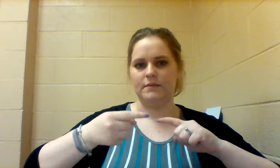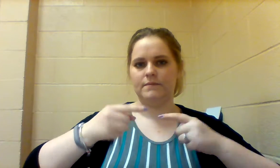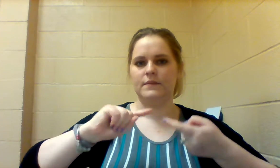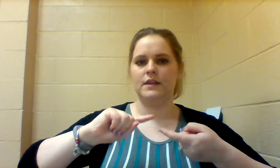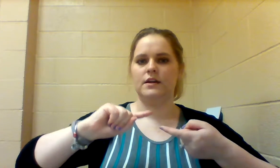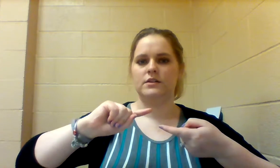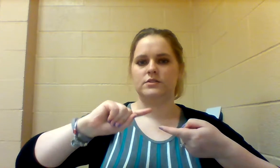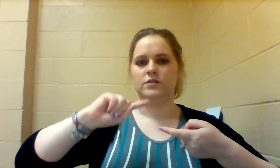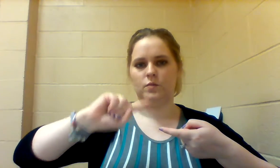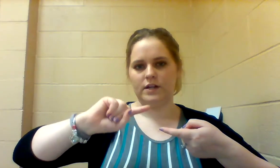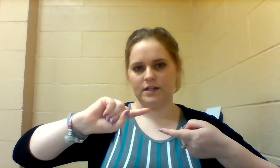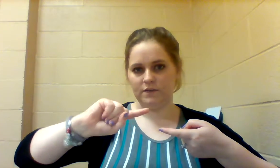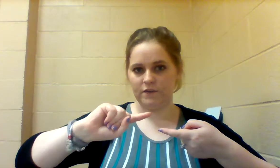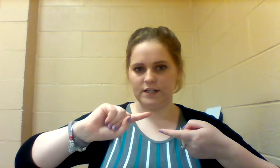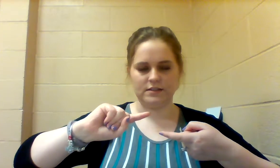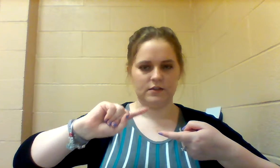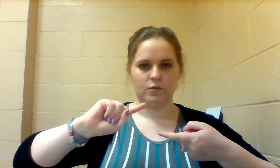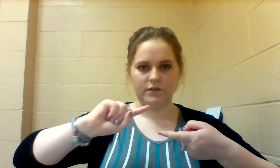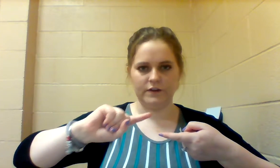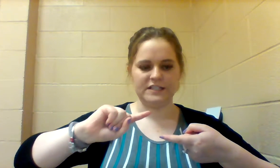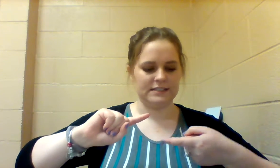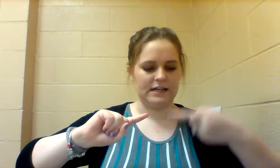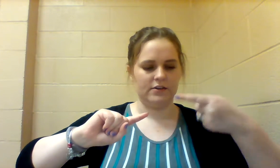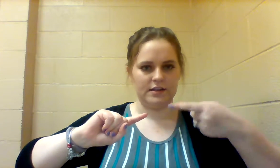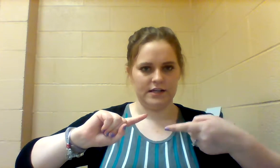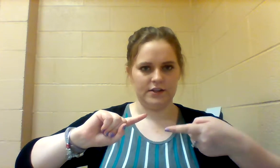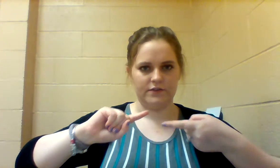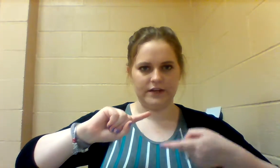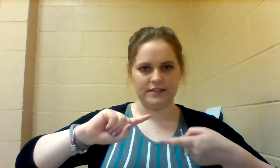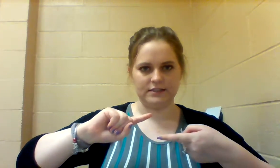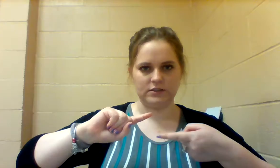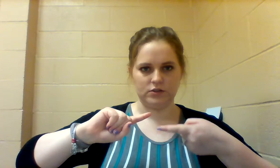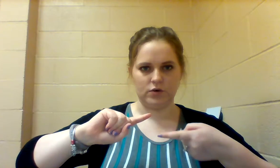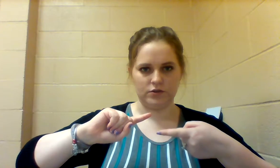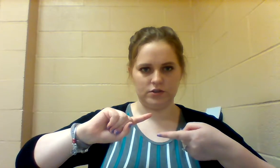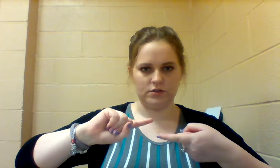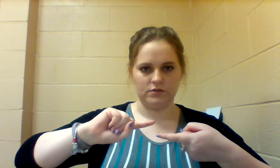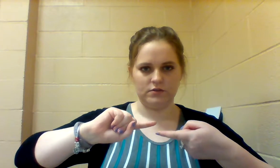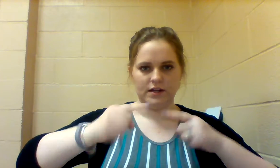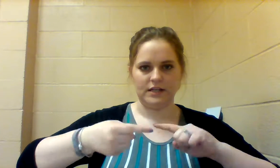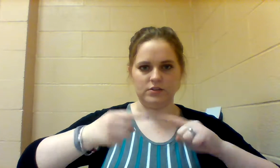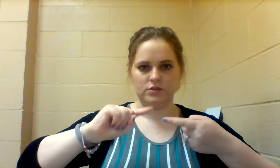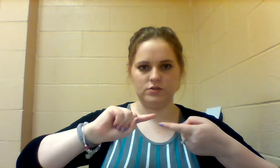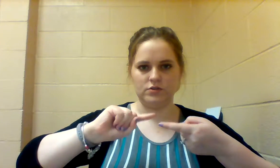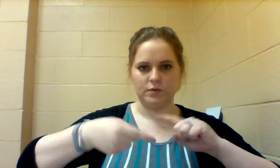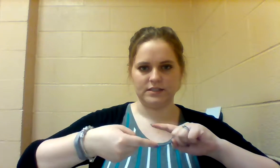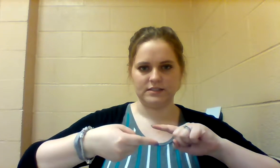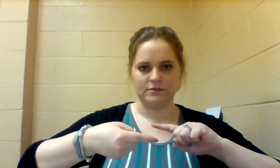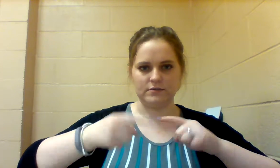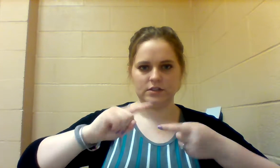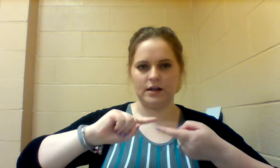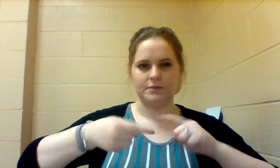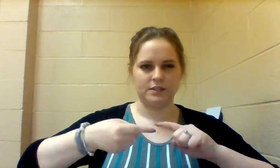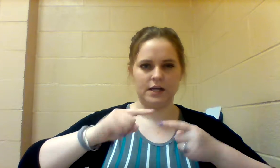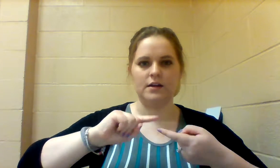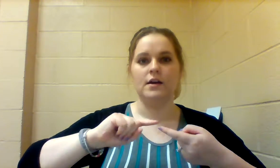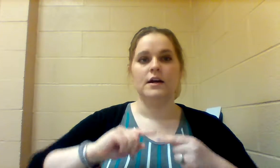so the one can face- the one faces out and the other faces towards you and you twist them to the opposite way